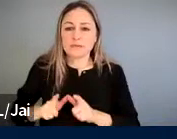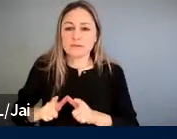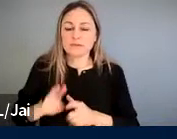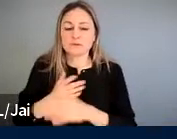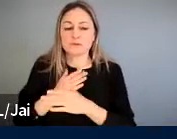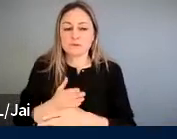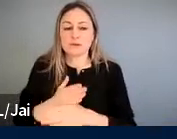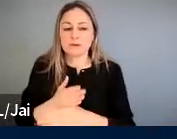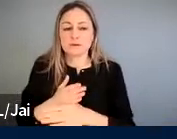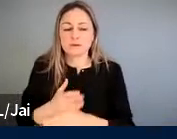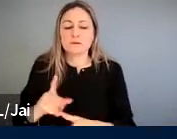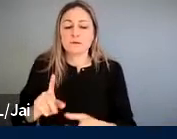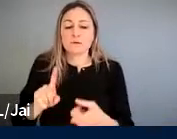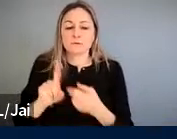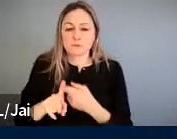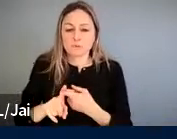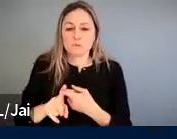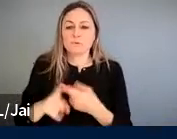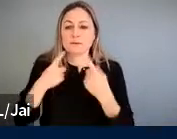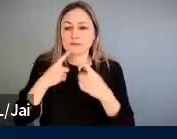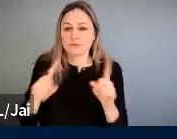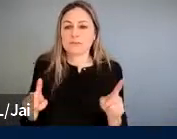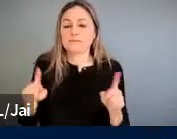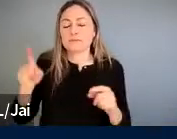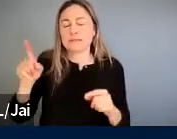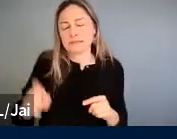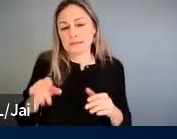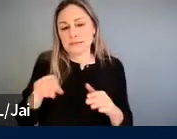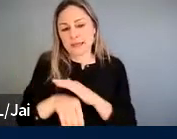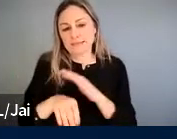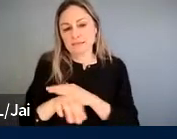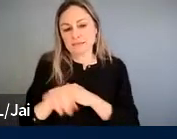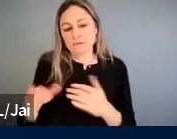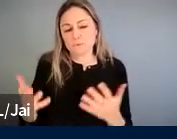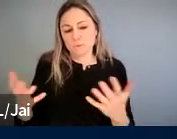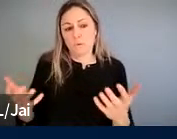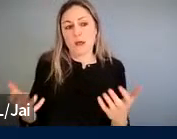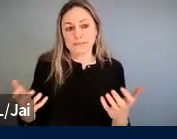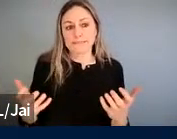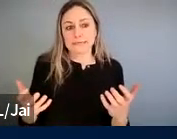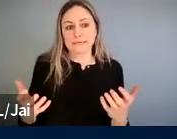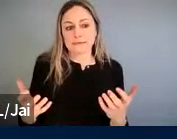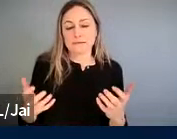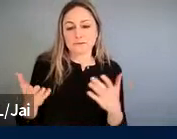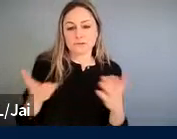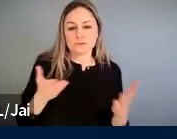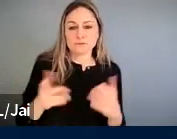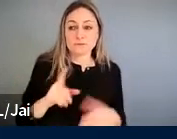in order to achieve the needed access or desired services. So making sure that you're aware of what